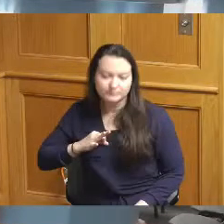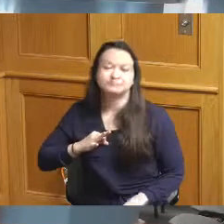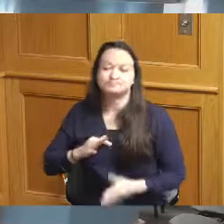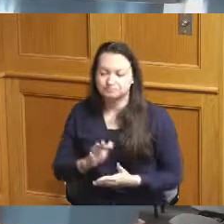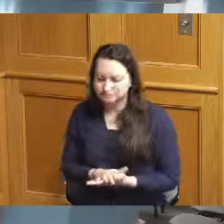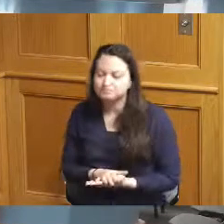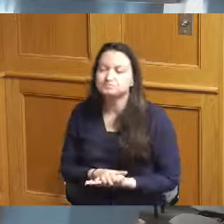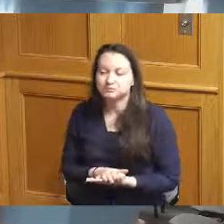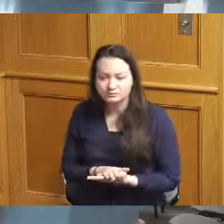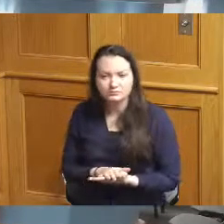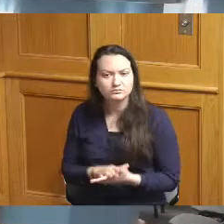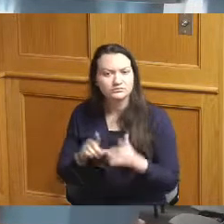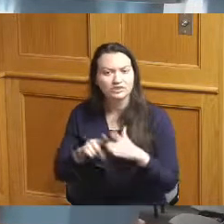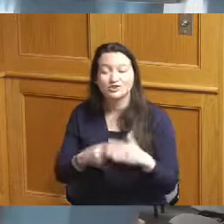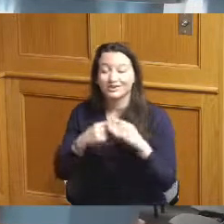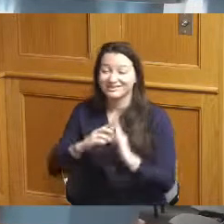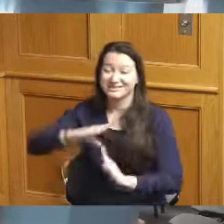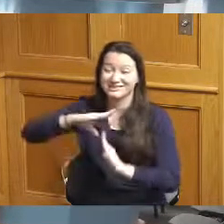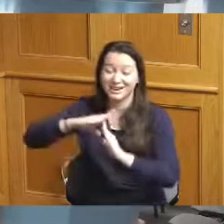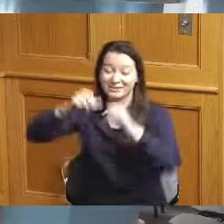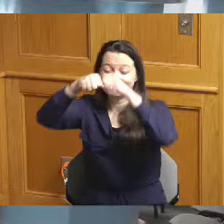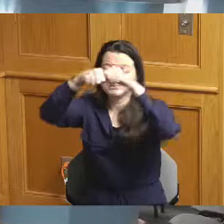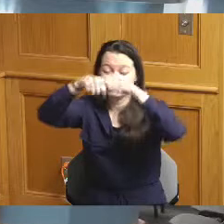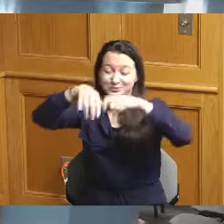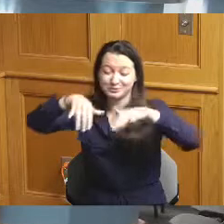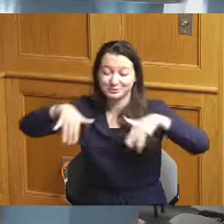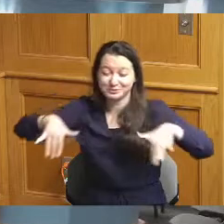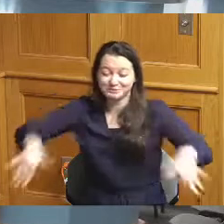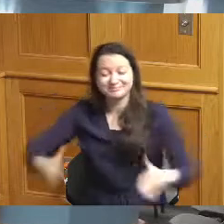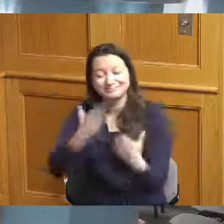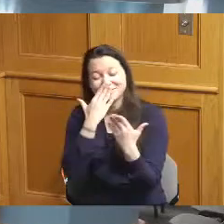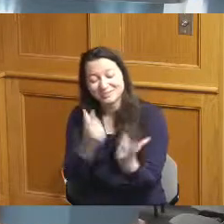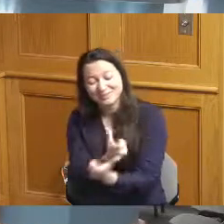I just said it starts from the top so thank you for all you do thank you very much